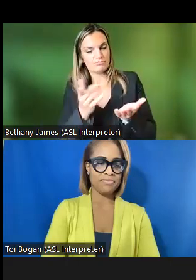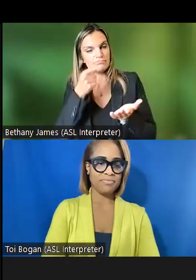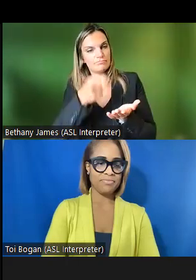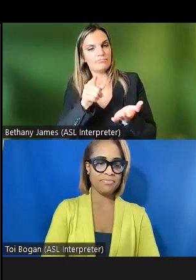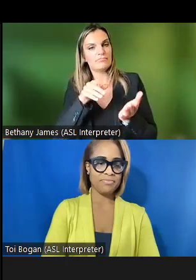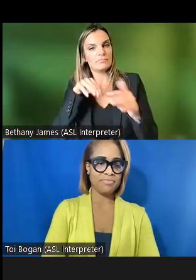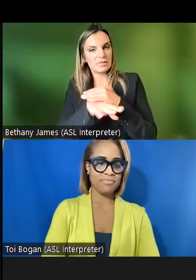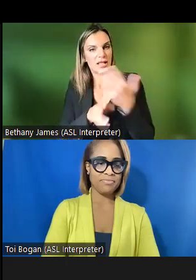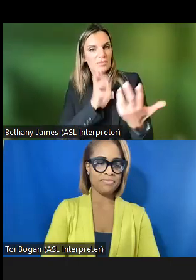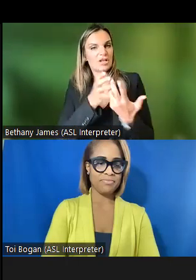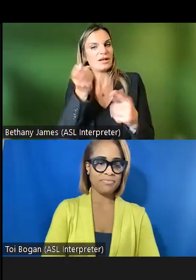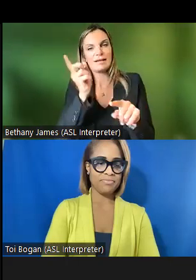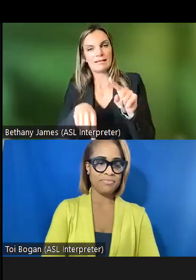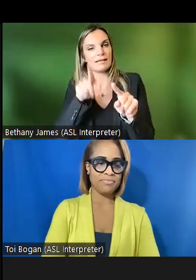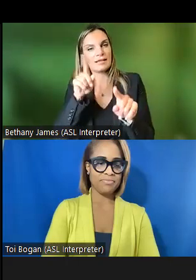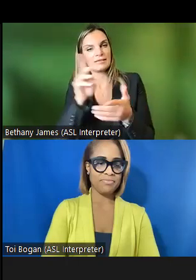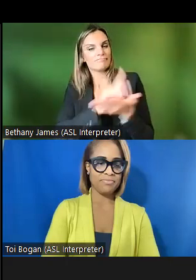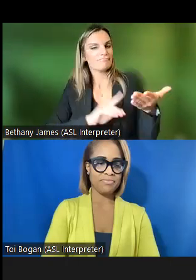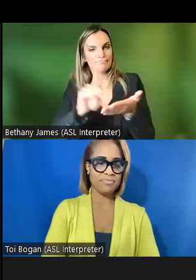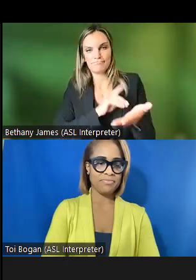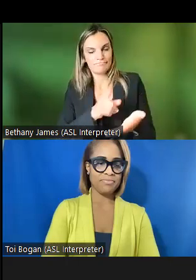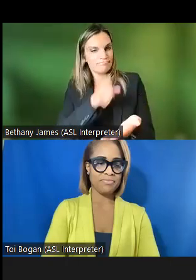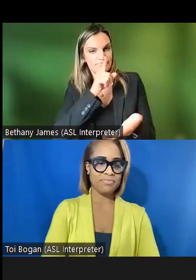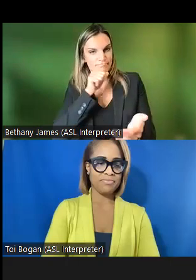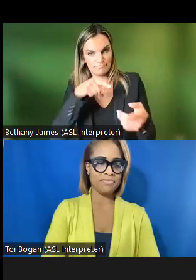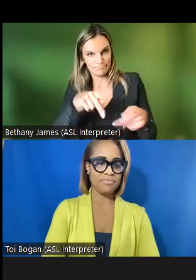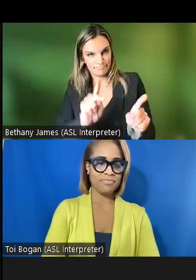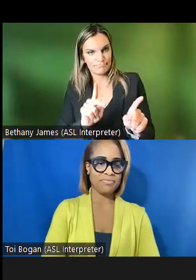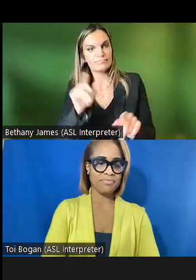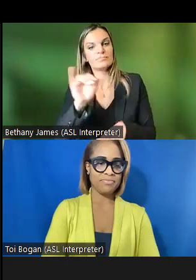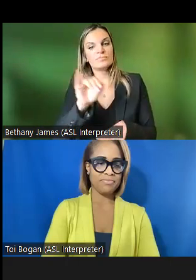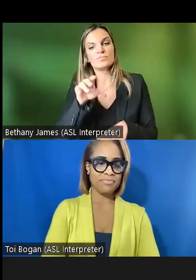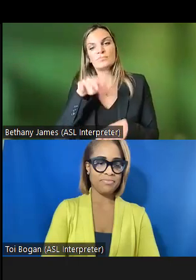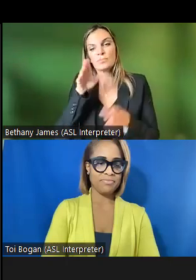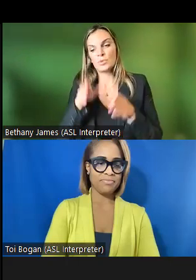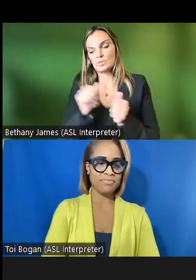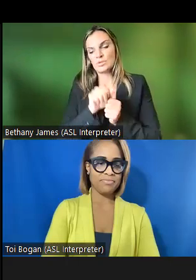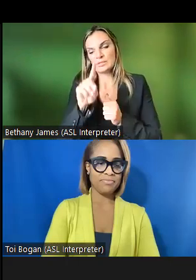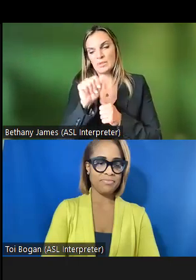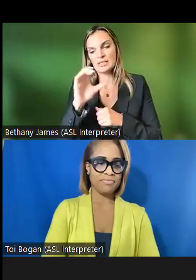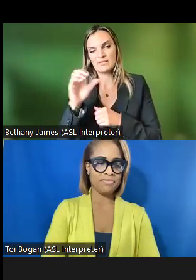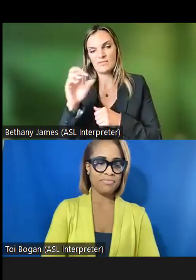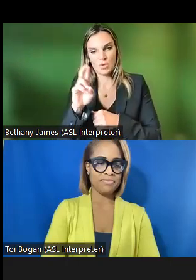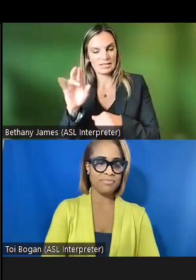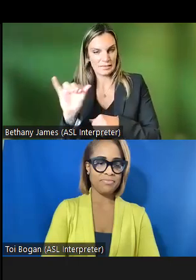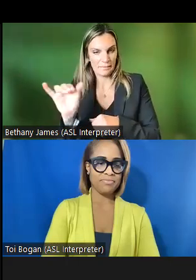You can't discriminate. And then under the Michigan Persons with Disabilities Civil Rights Act, same thing. And then state policy as well.